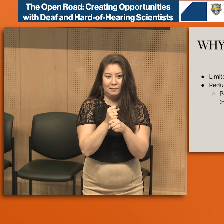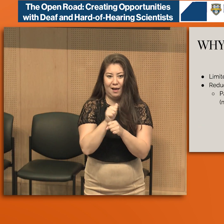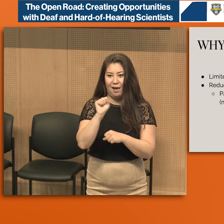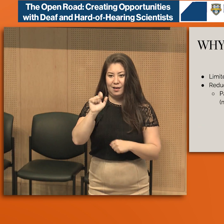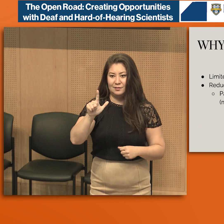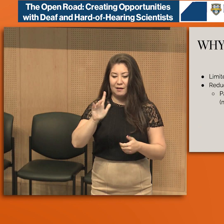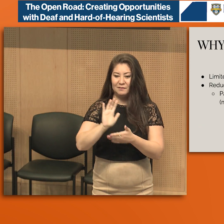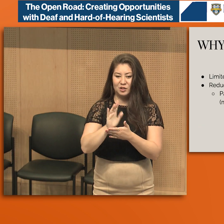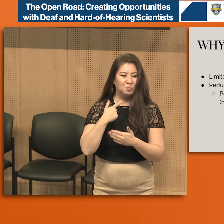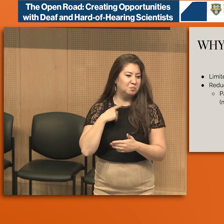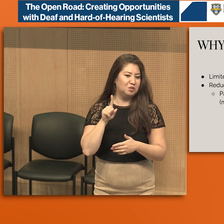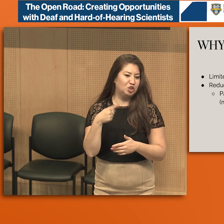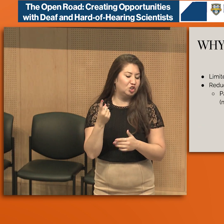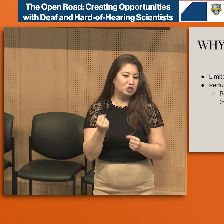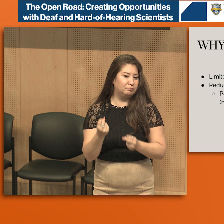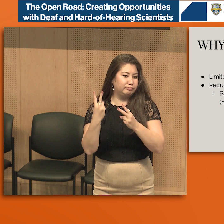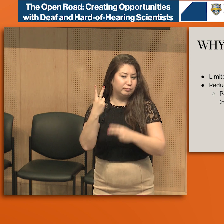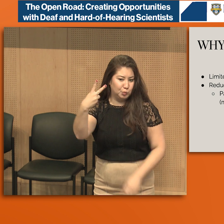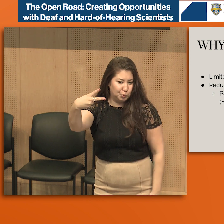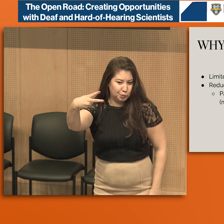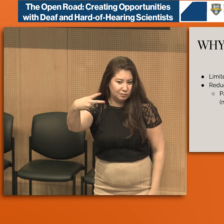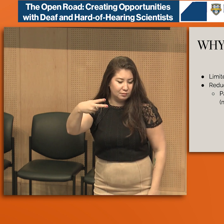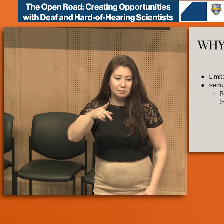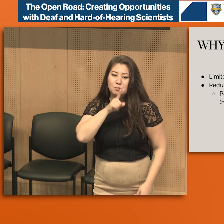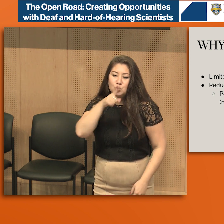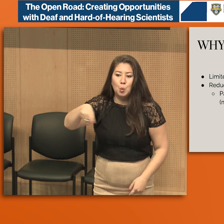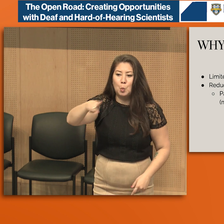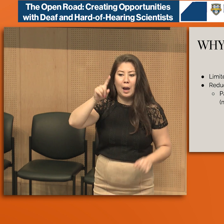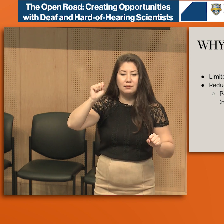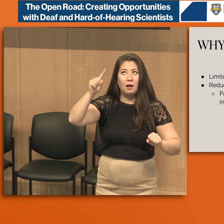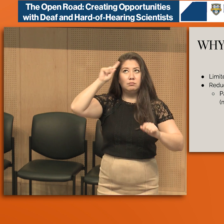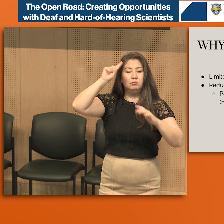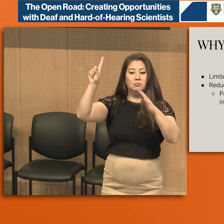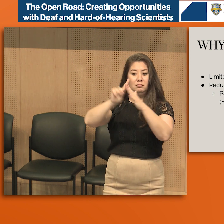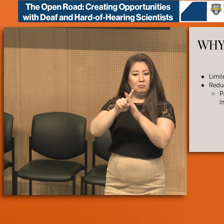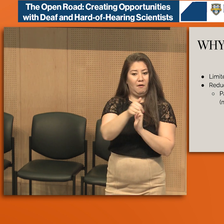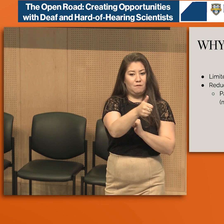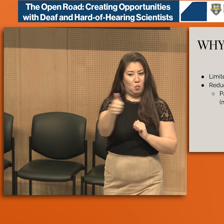We have quite a few reasons why we create these videos in ASL.